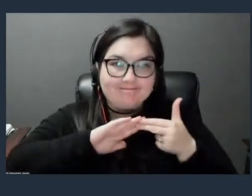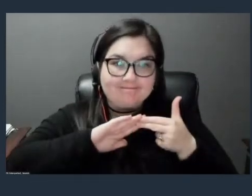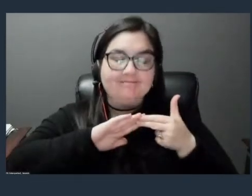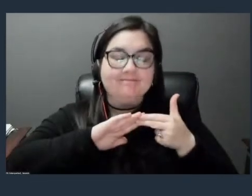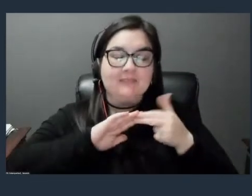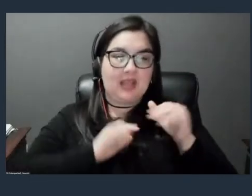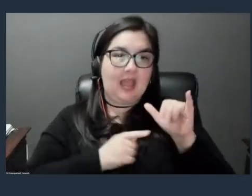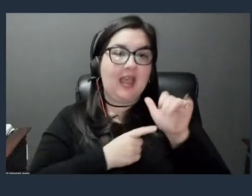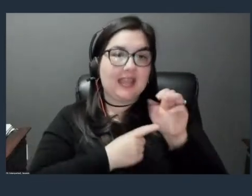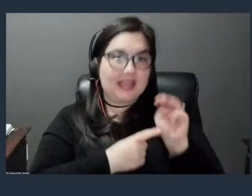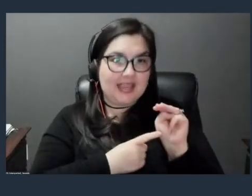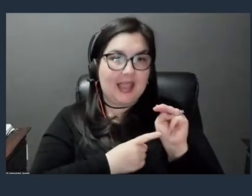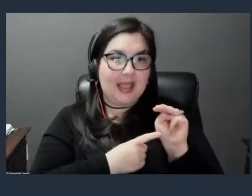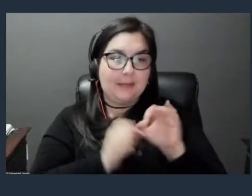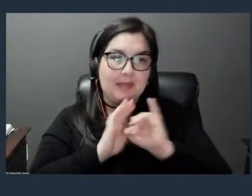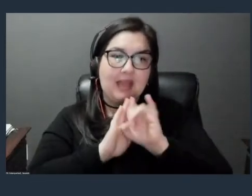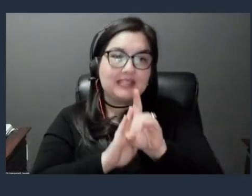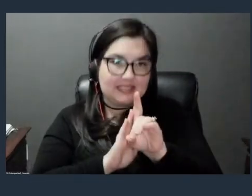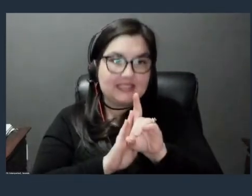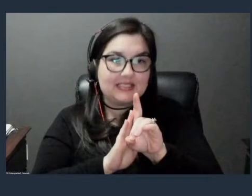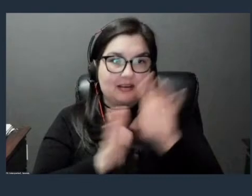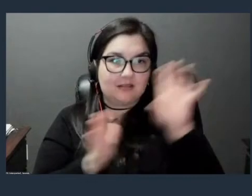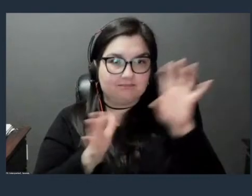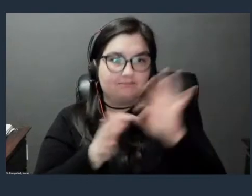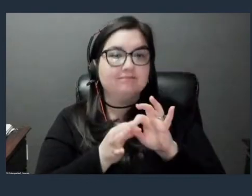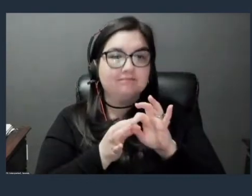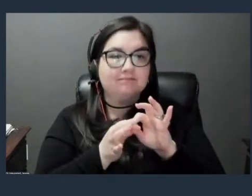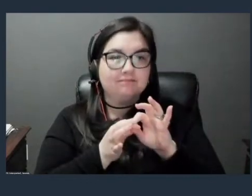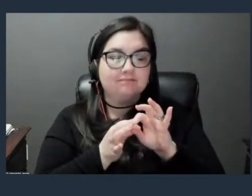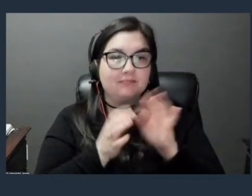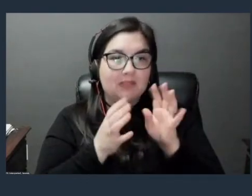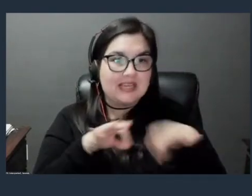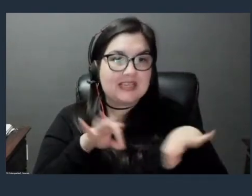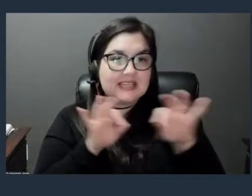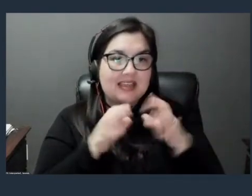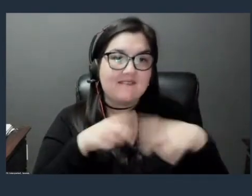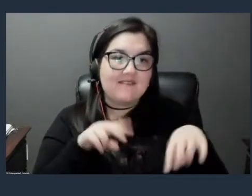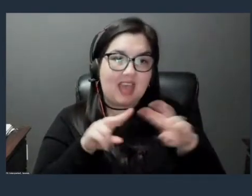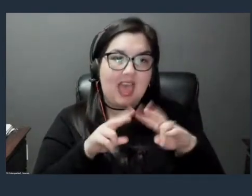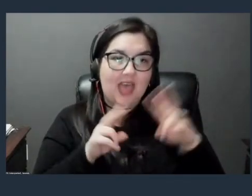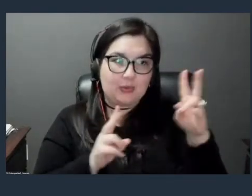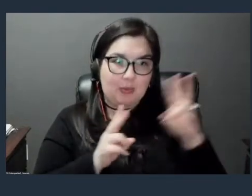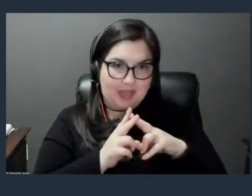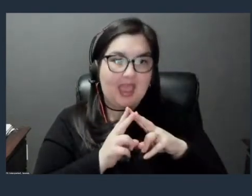Tag is basically assign a key value pair, but the real power with the tagging is that you can refer to it in your policy.